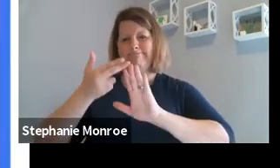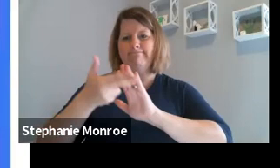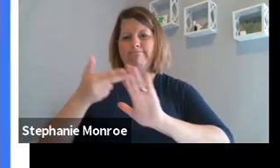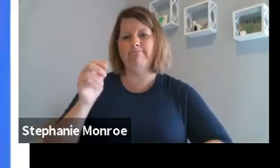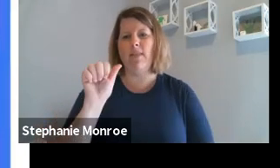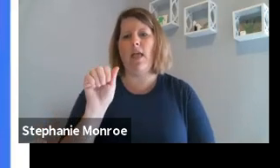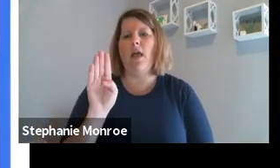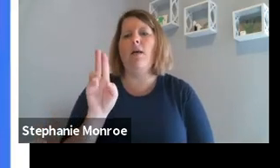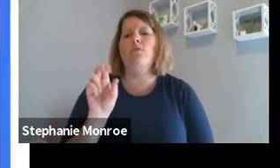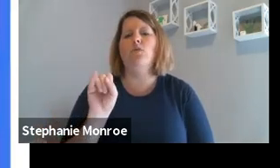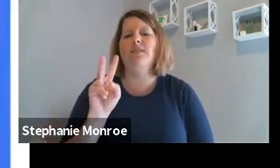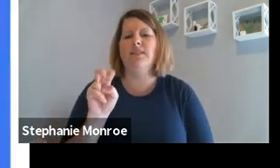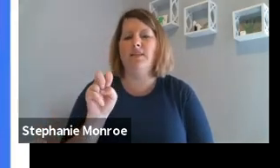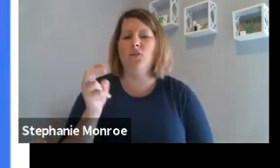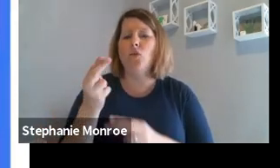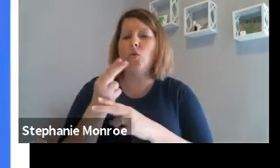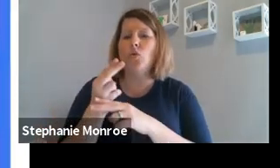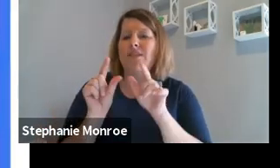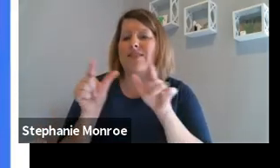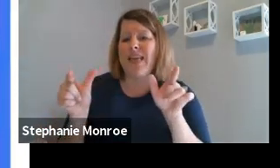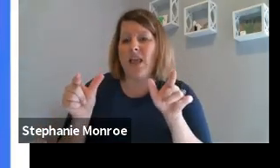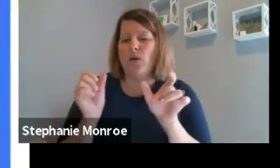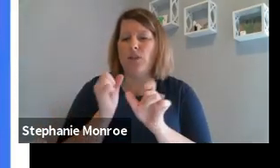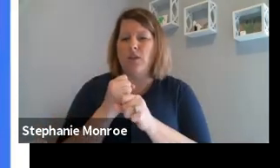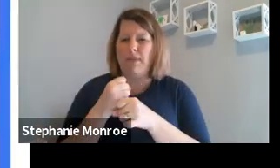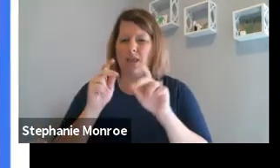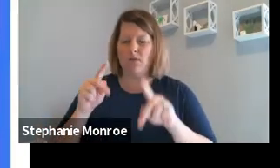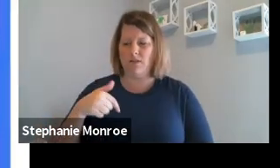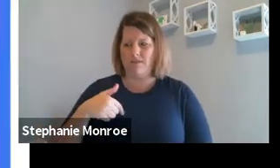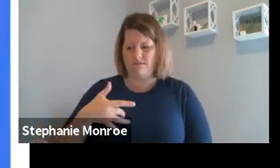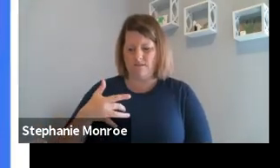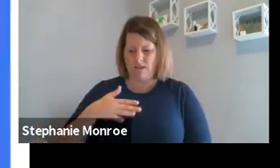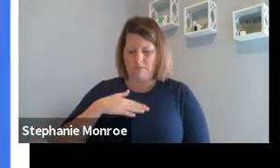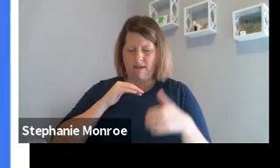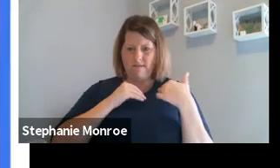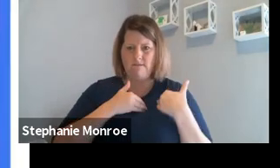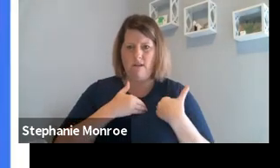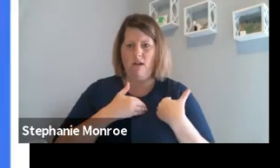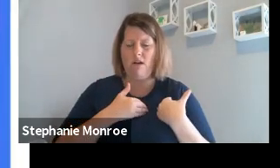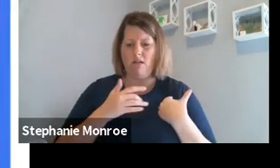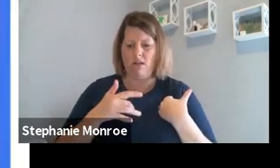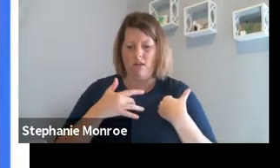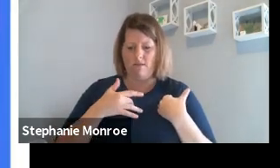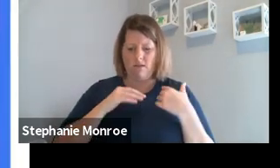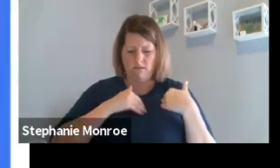making the victim feel at fault, creating a situation where the victim loses her self esteem,